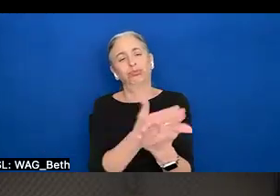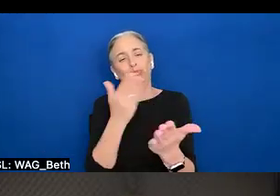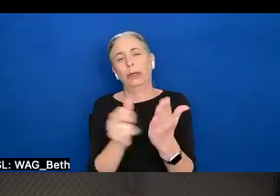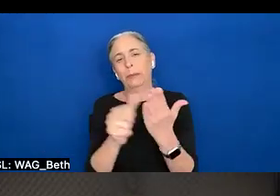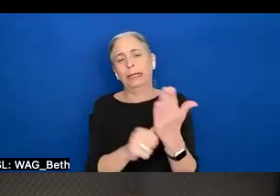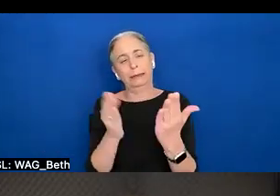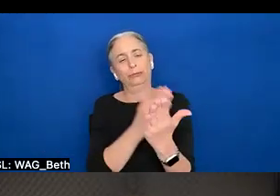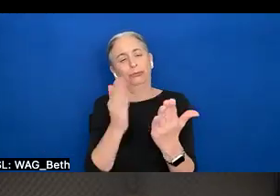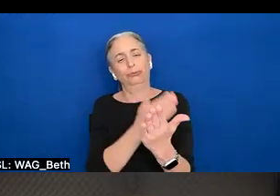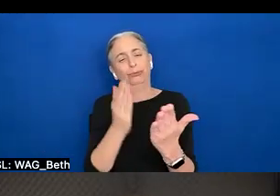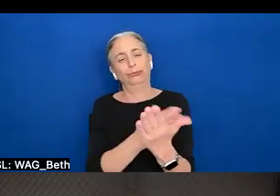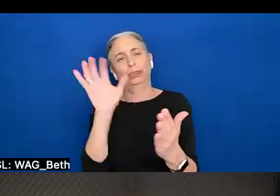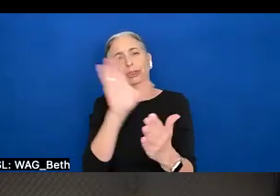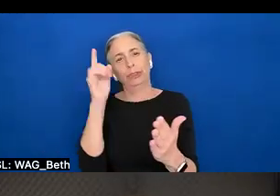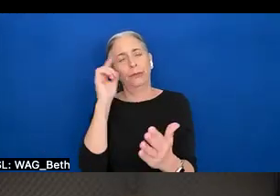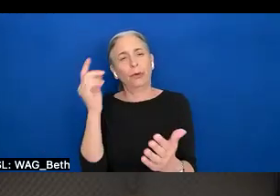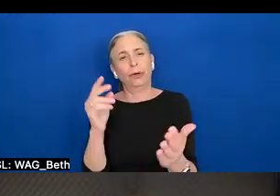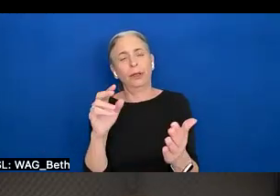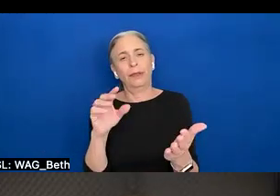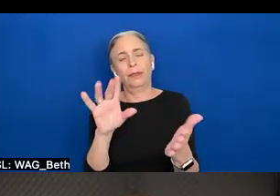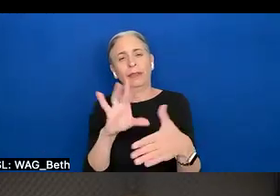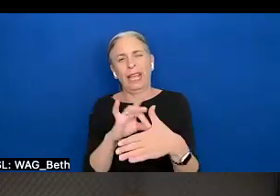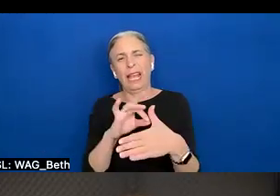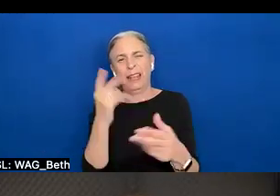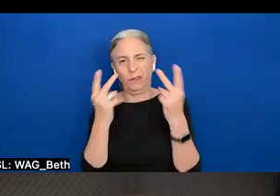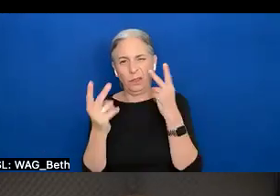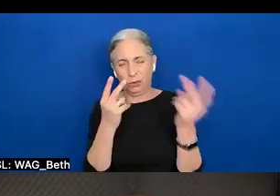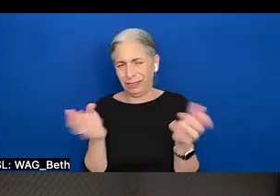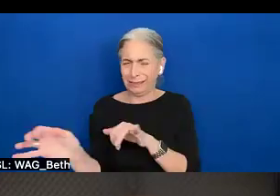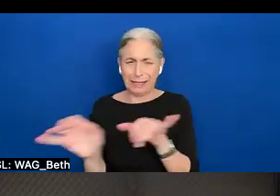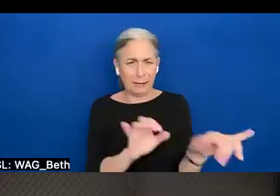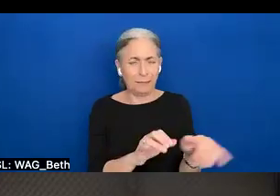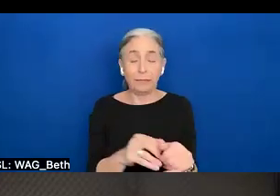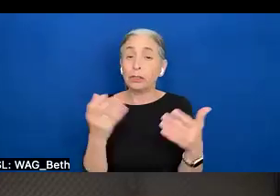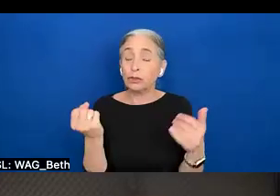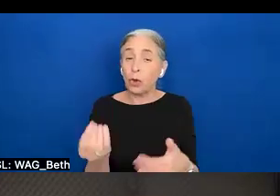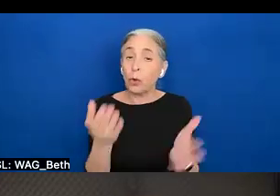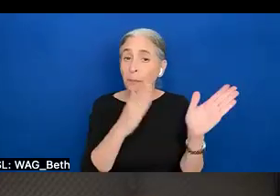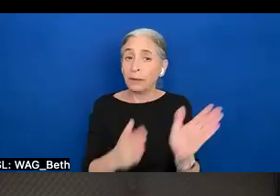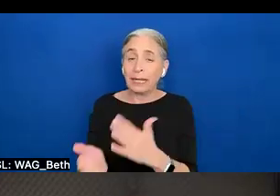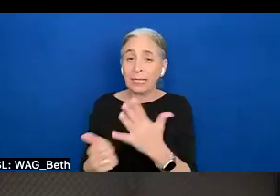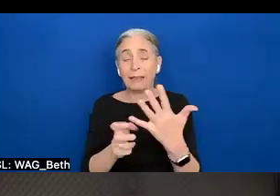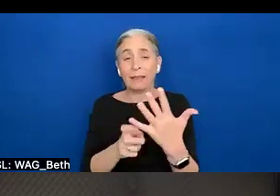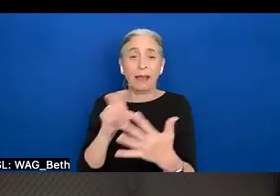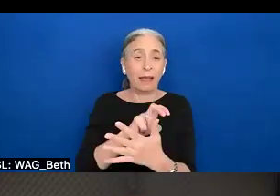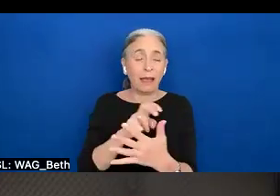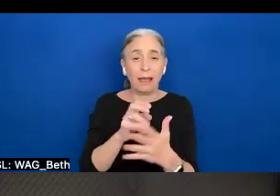searching for the content visually. And so, planning a good hierarchy -- it's very